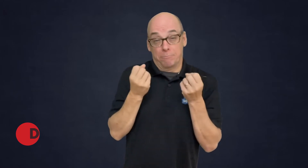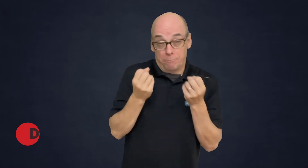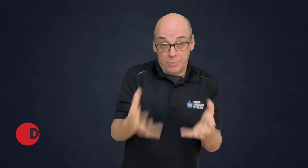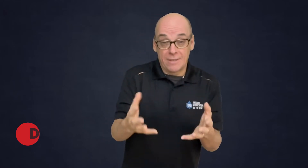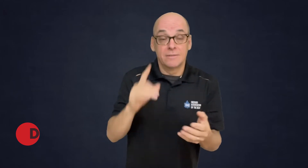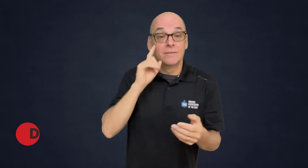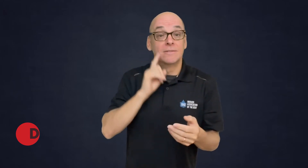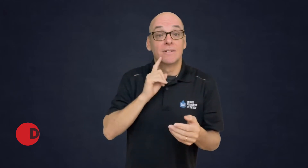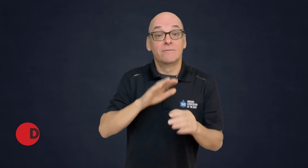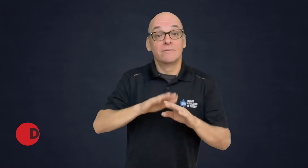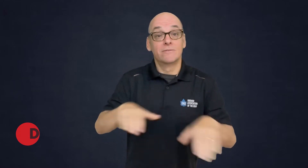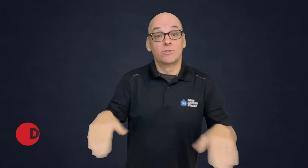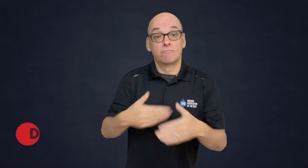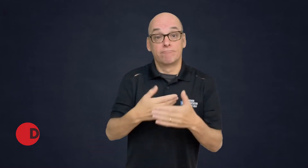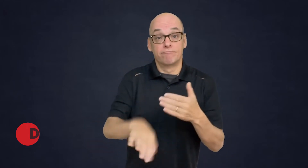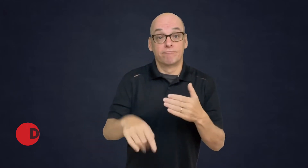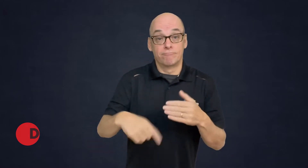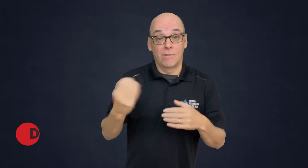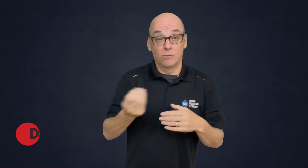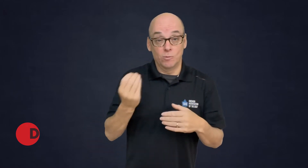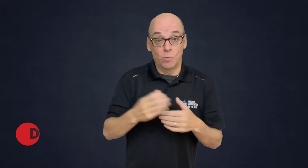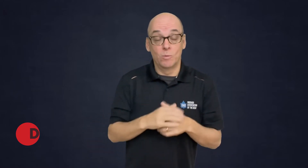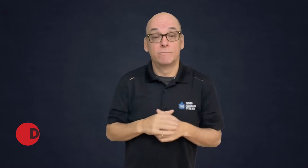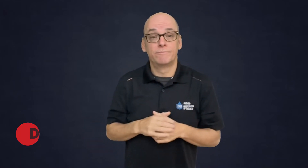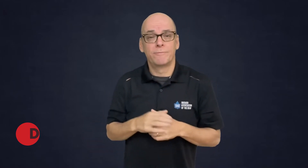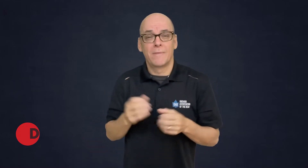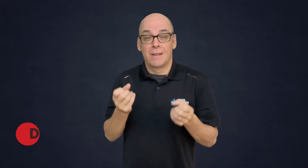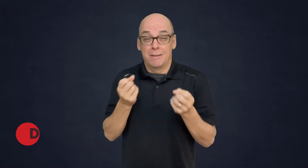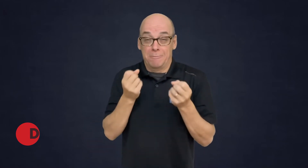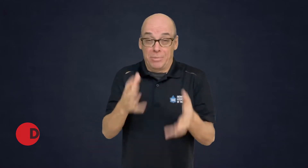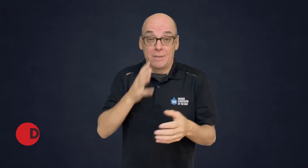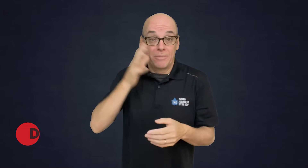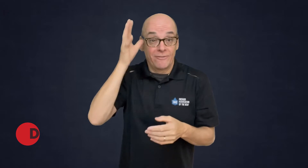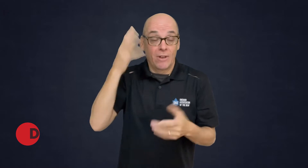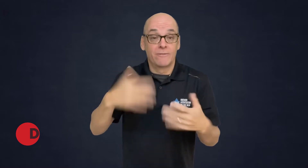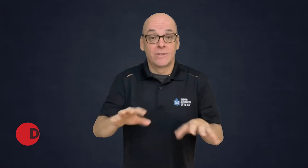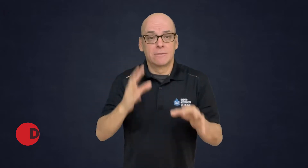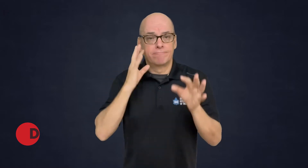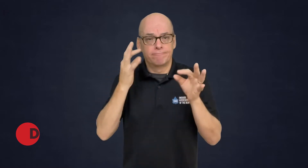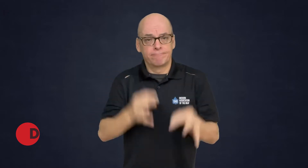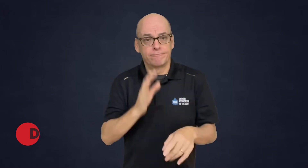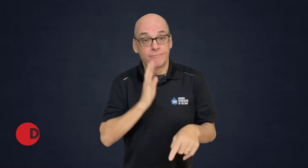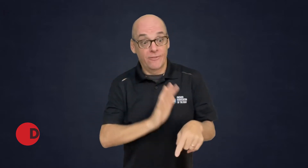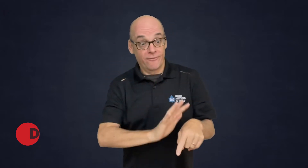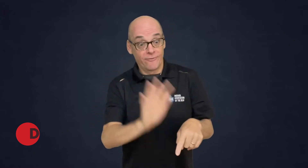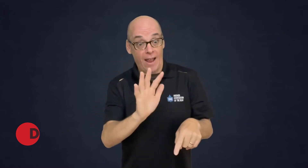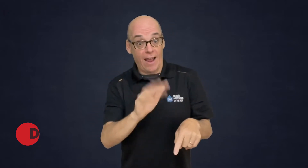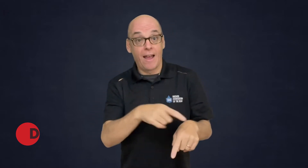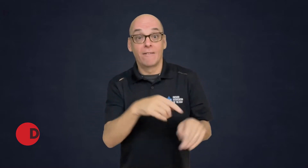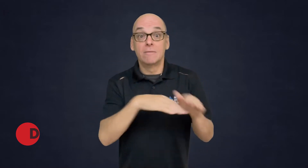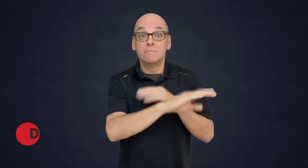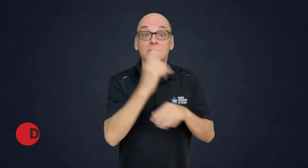that many Deaf children are born in Ontario. Many parents decided when their children are 5 years old